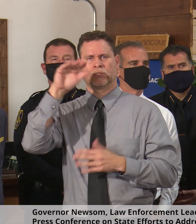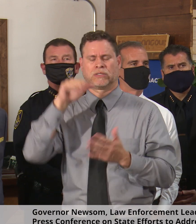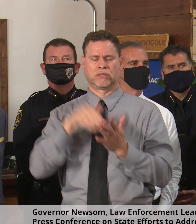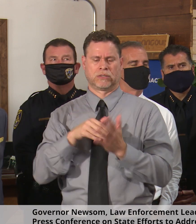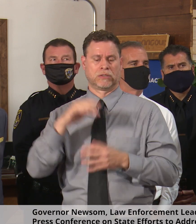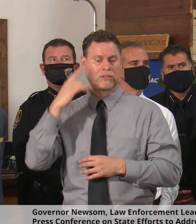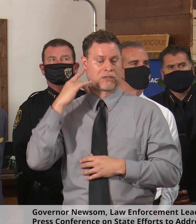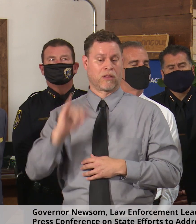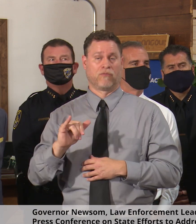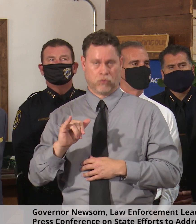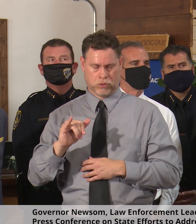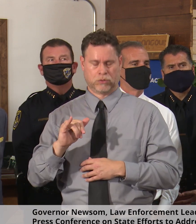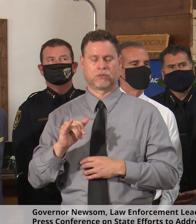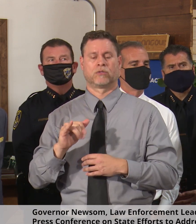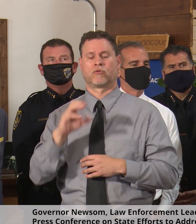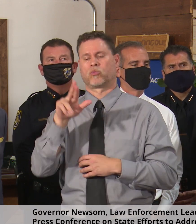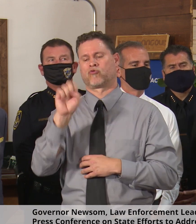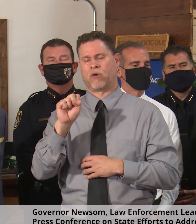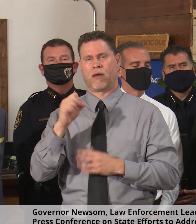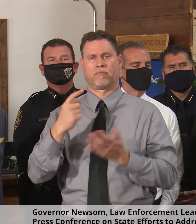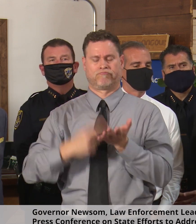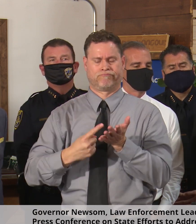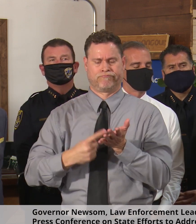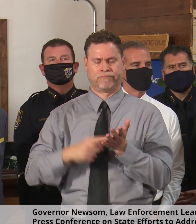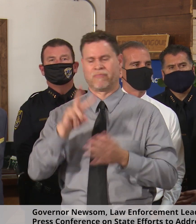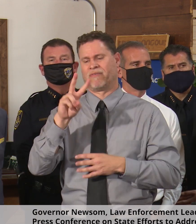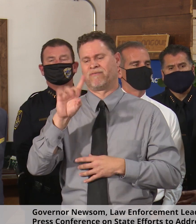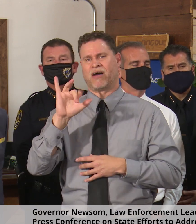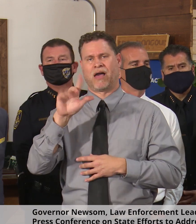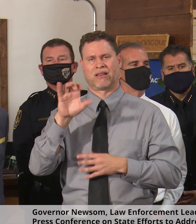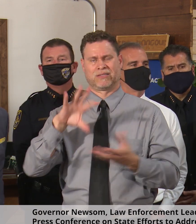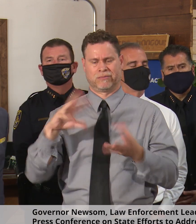discuss the issue of crime and violence in the state of California, to discuss crime trends